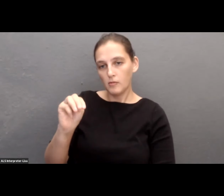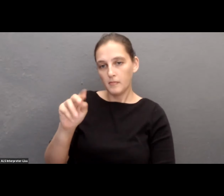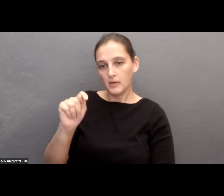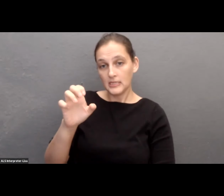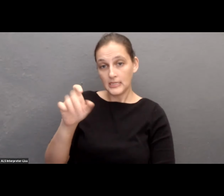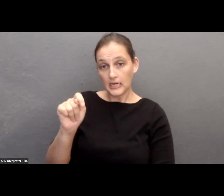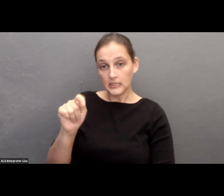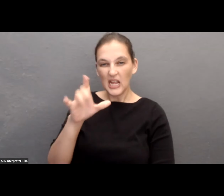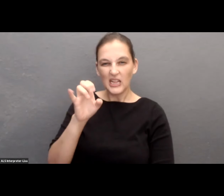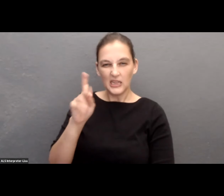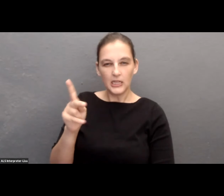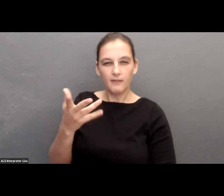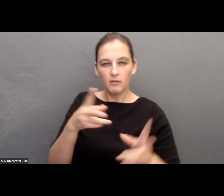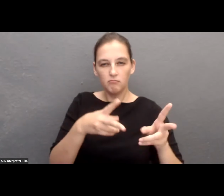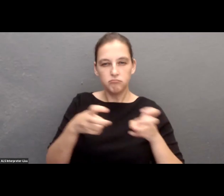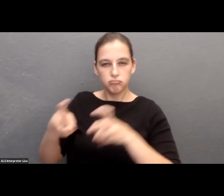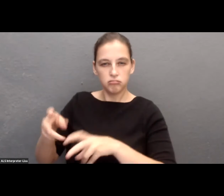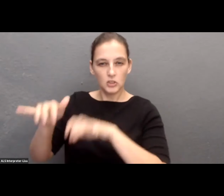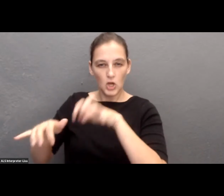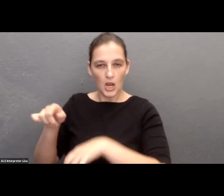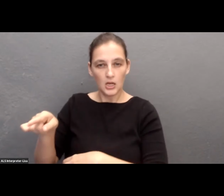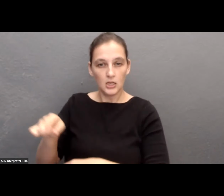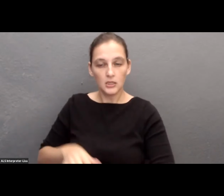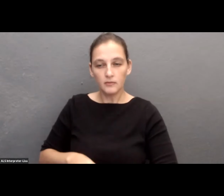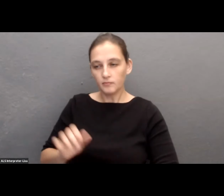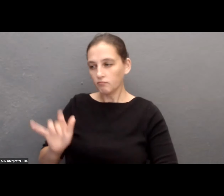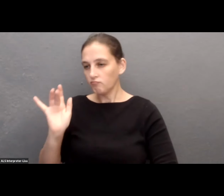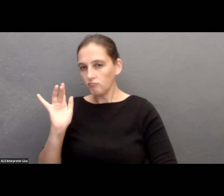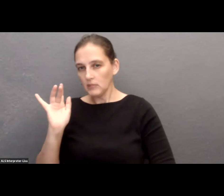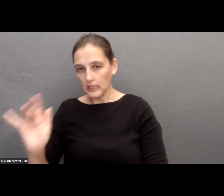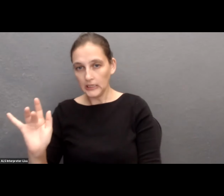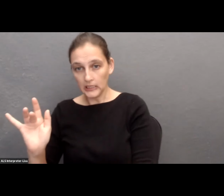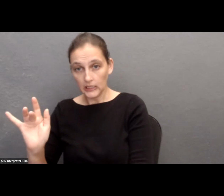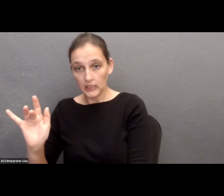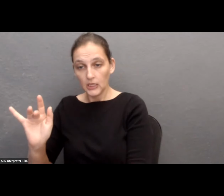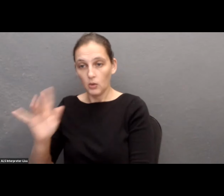in the chat window and that way you can just click on the link and you can certainly